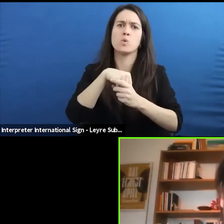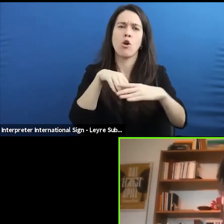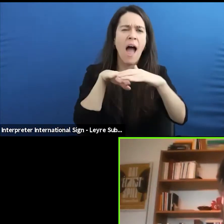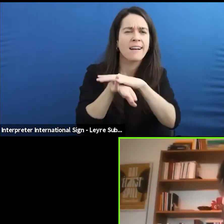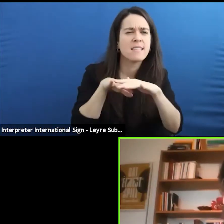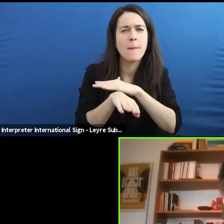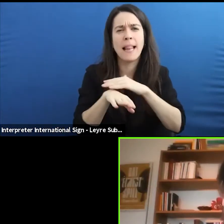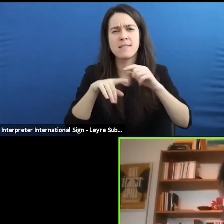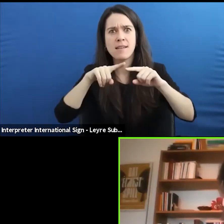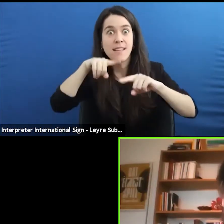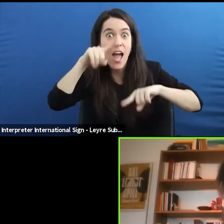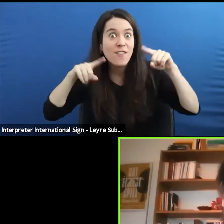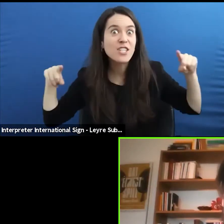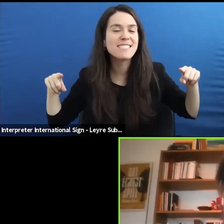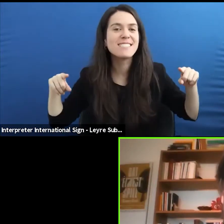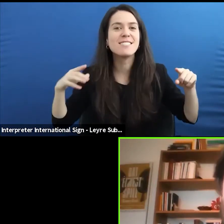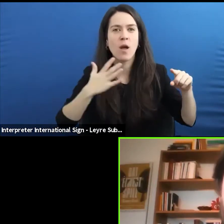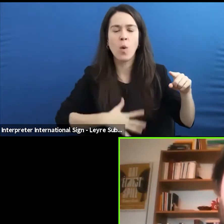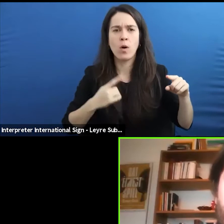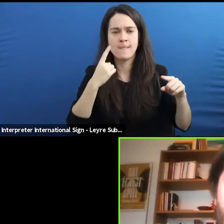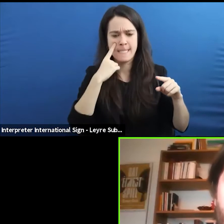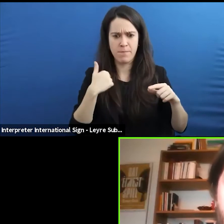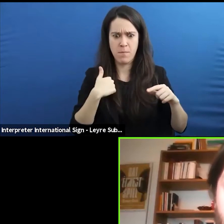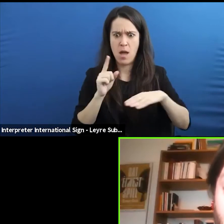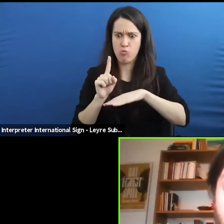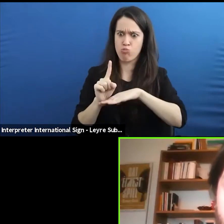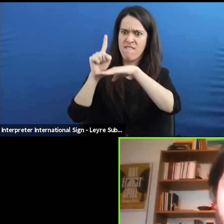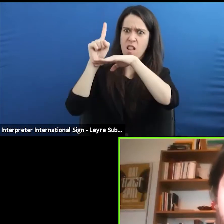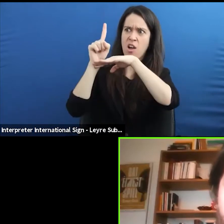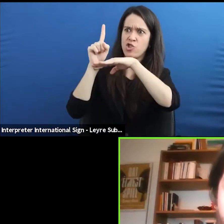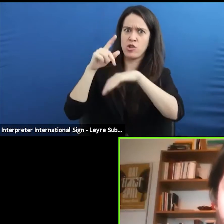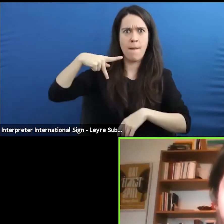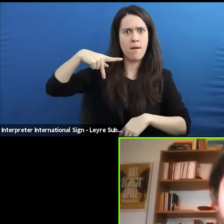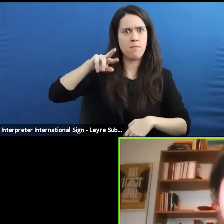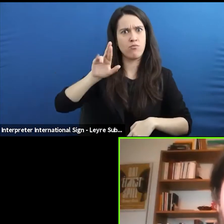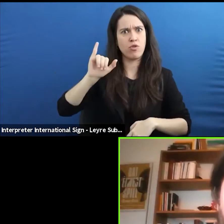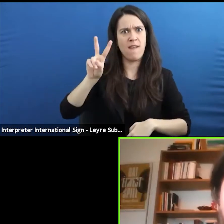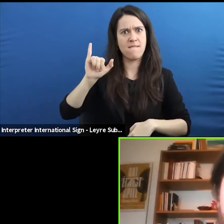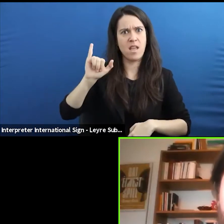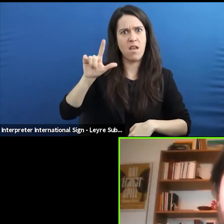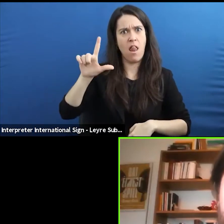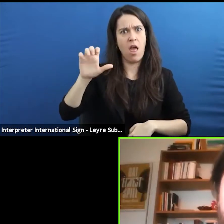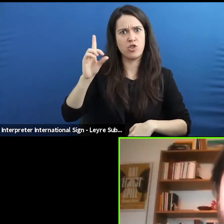deconstructing privileges and asking the most central questions, whose stories are we telling